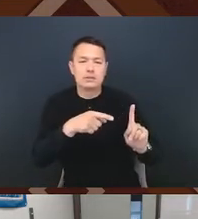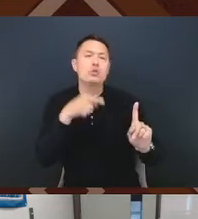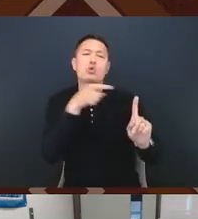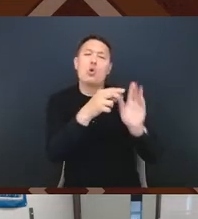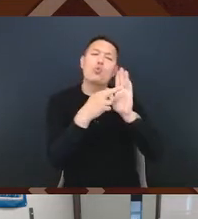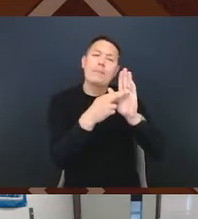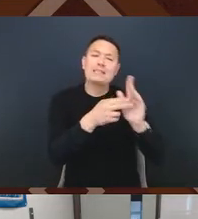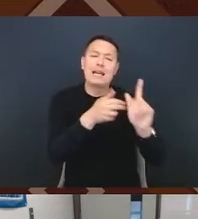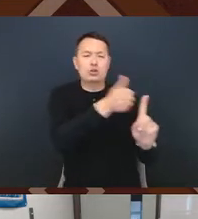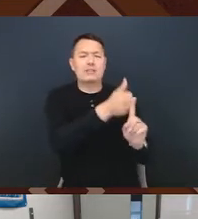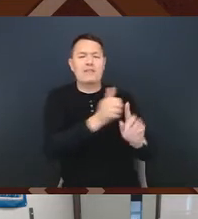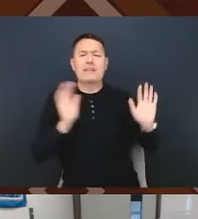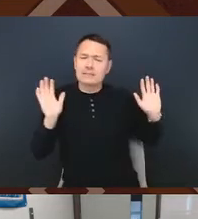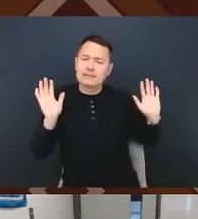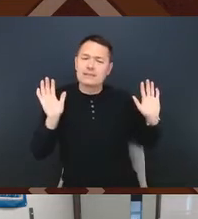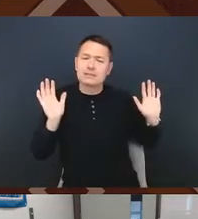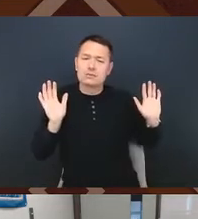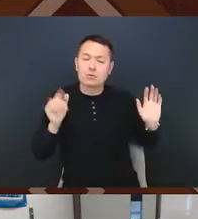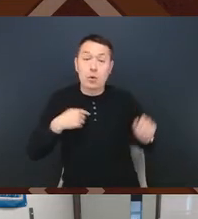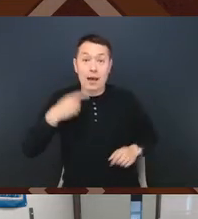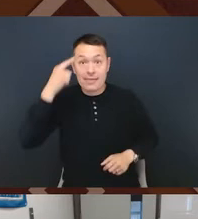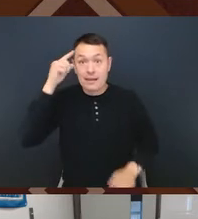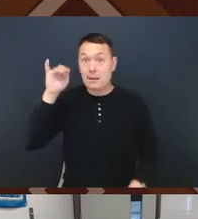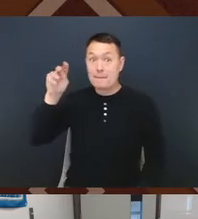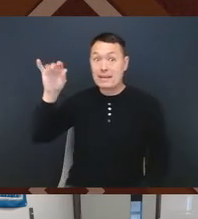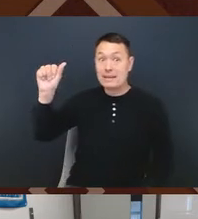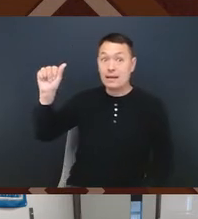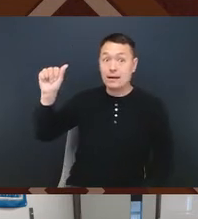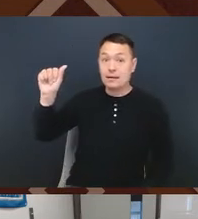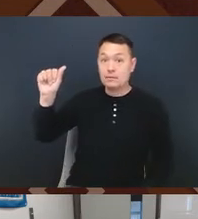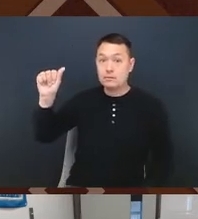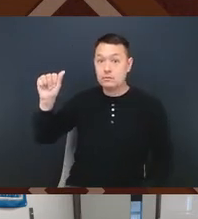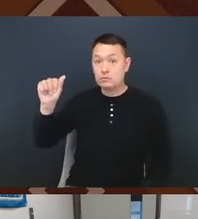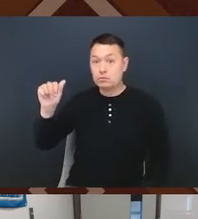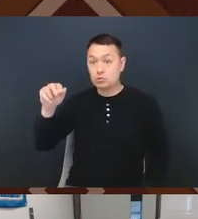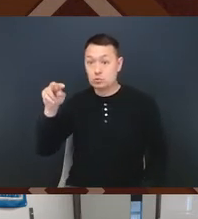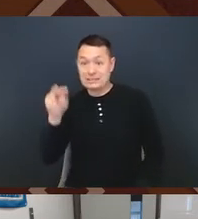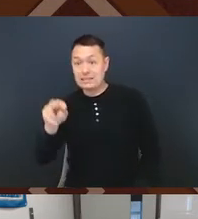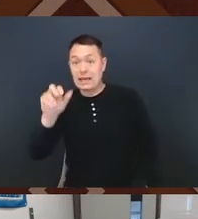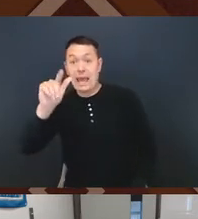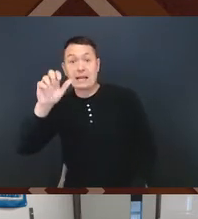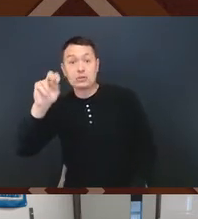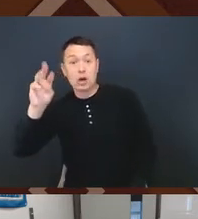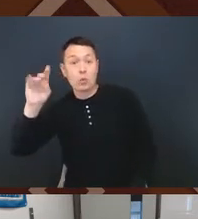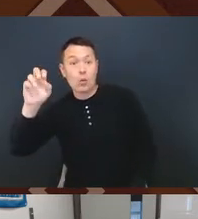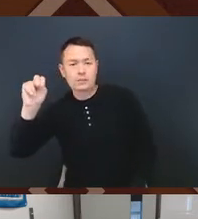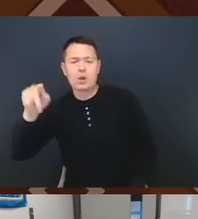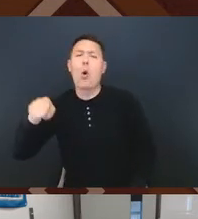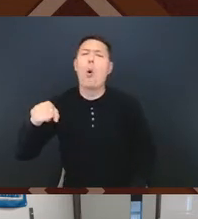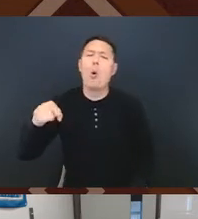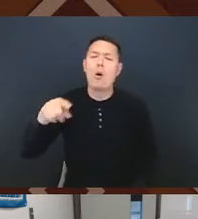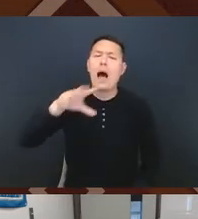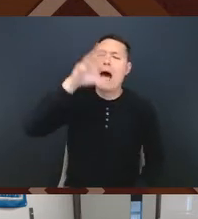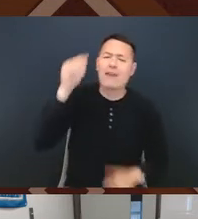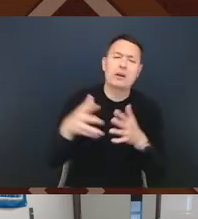So I think for the media to see and tell Watson as African-American is very unfair.